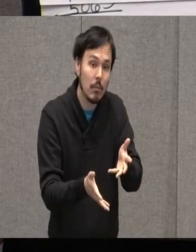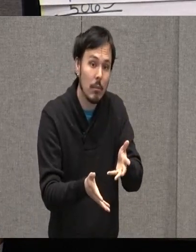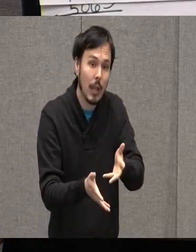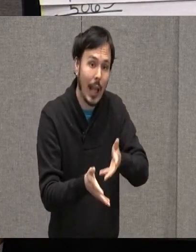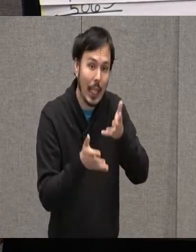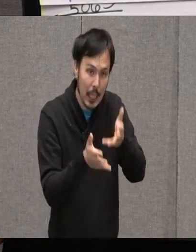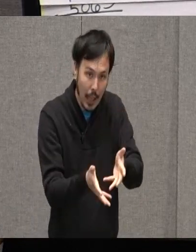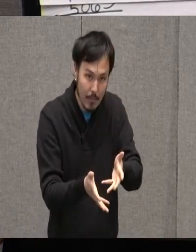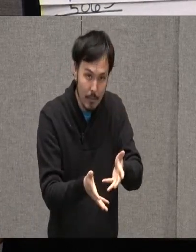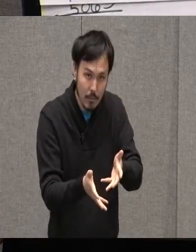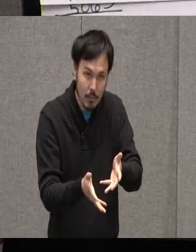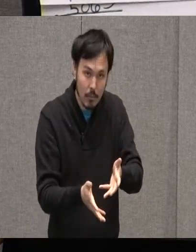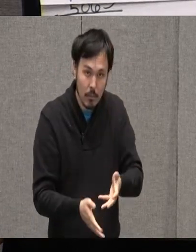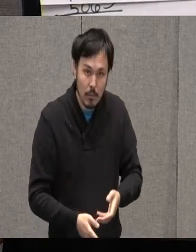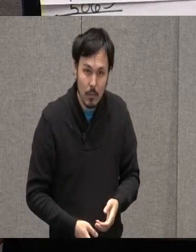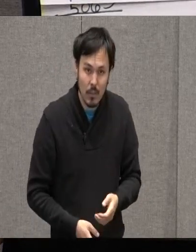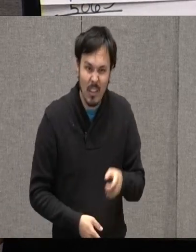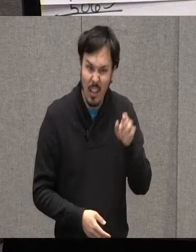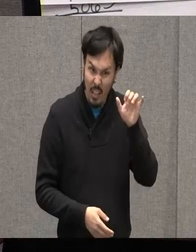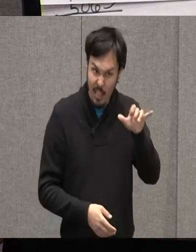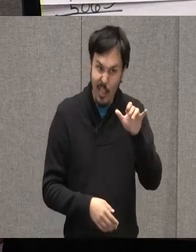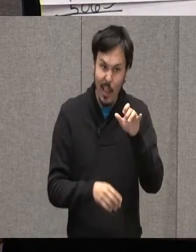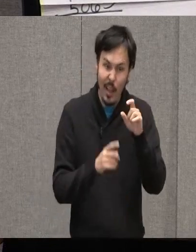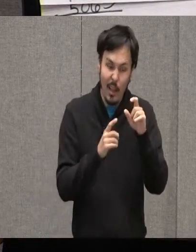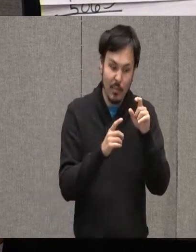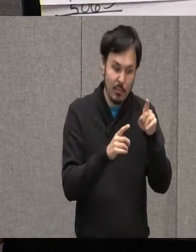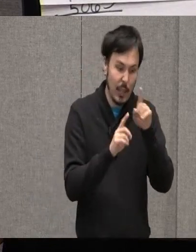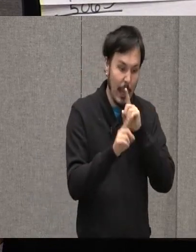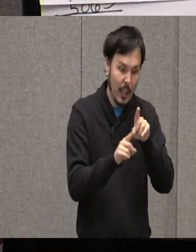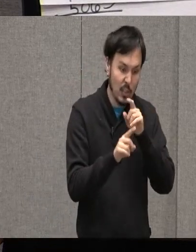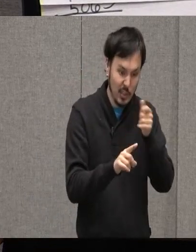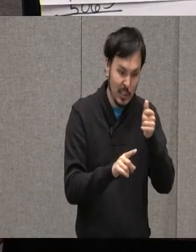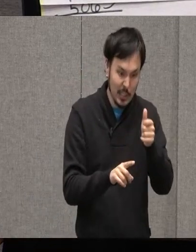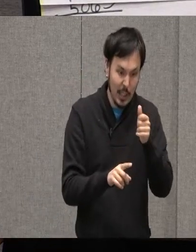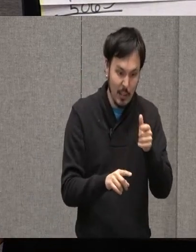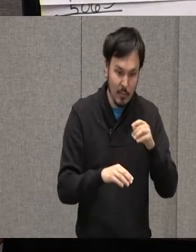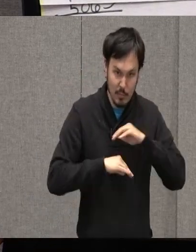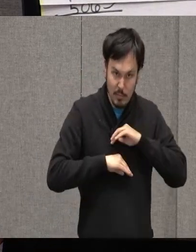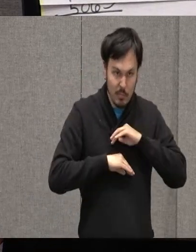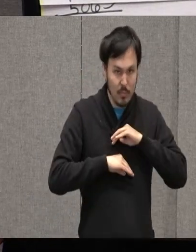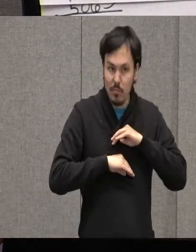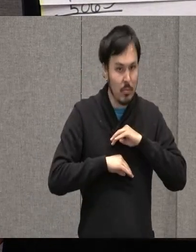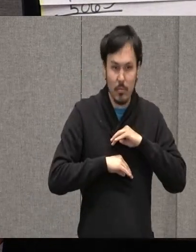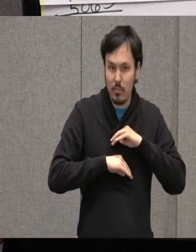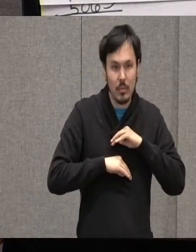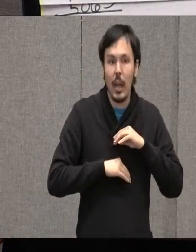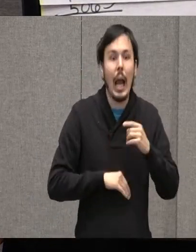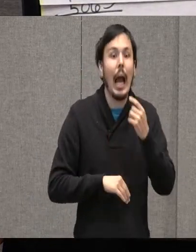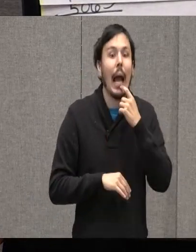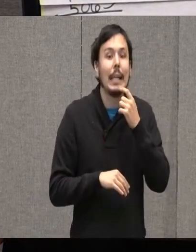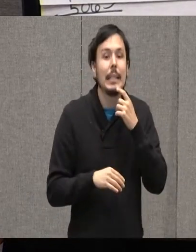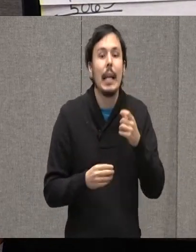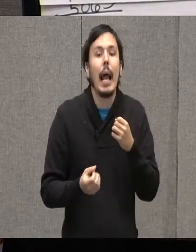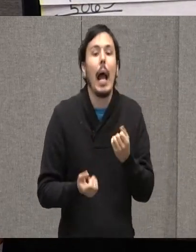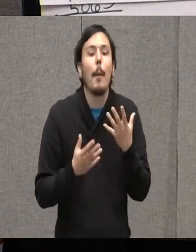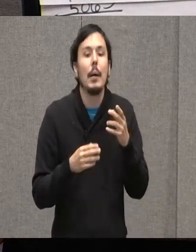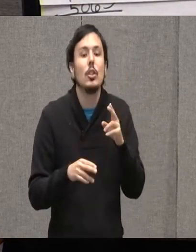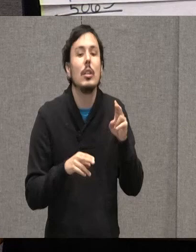Did I say how much is left over? No I said how much was used.